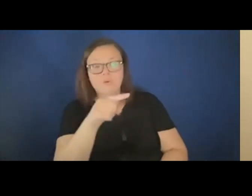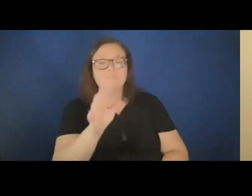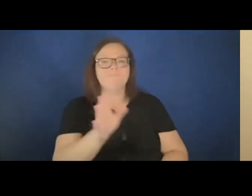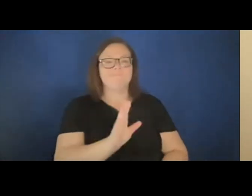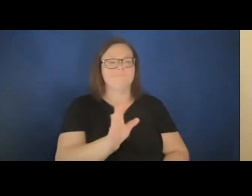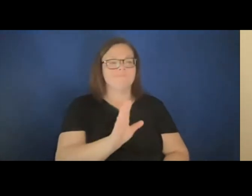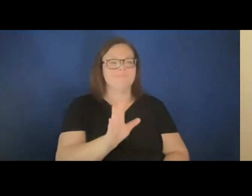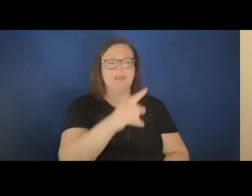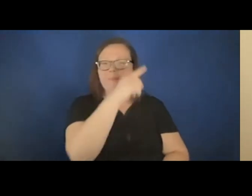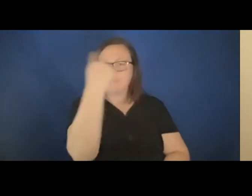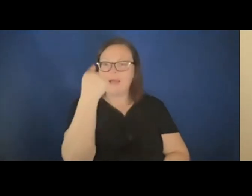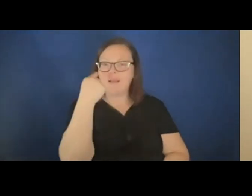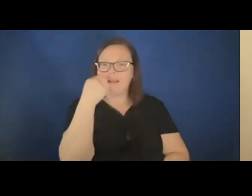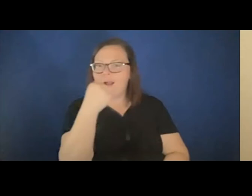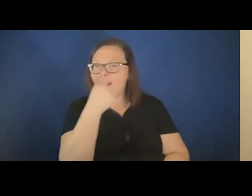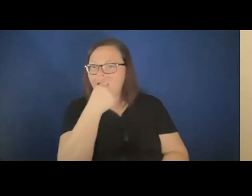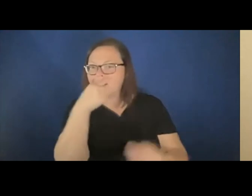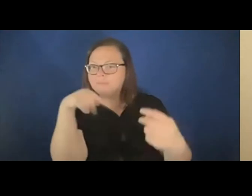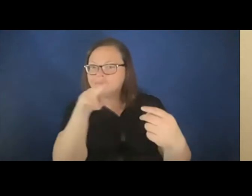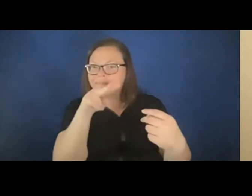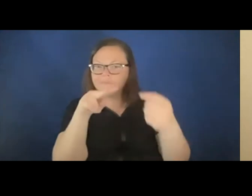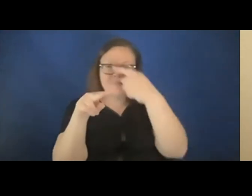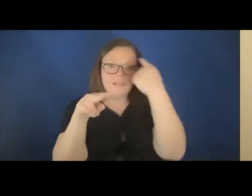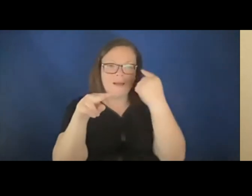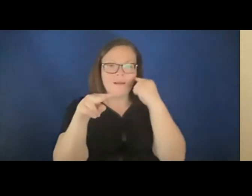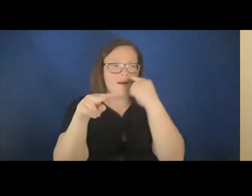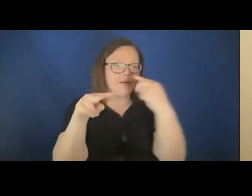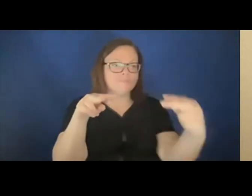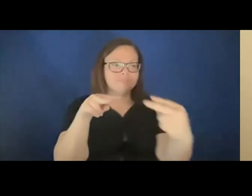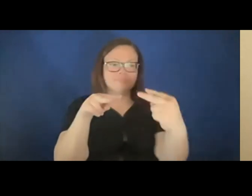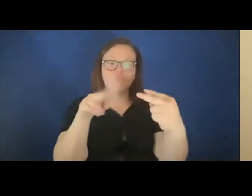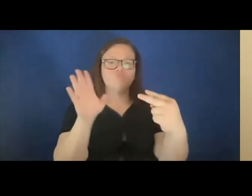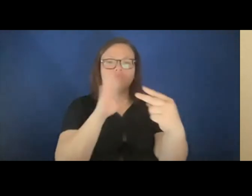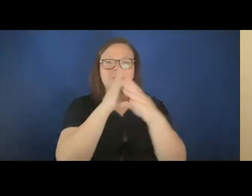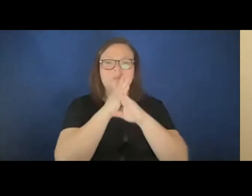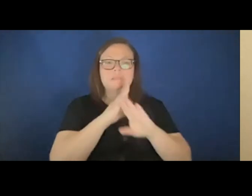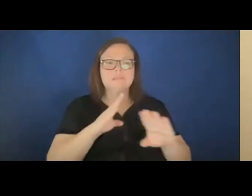black eye to black eye silent sovereignty